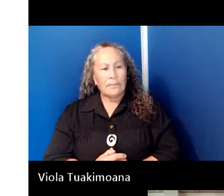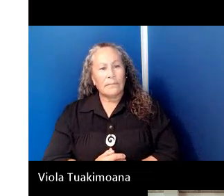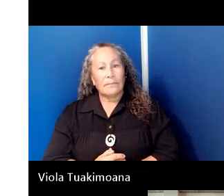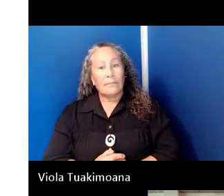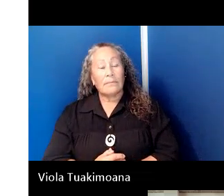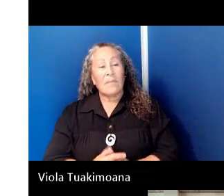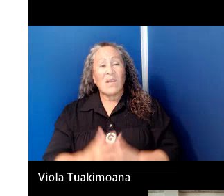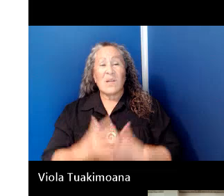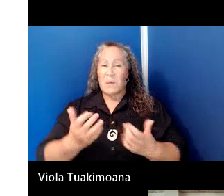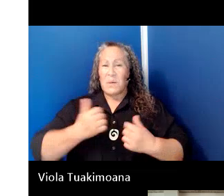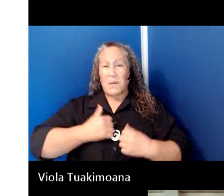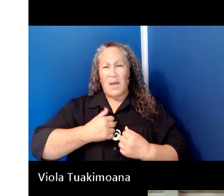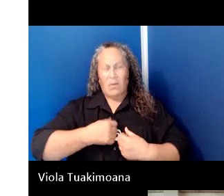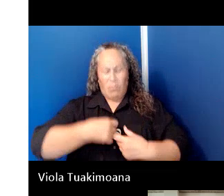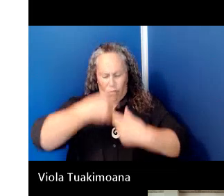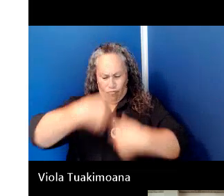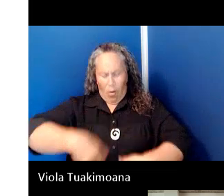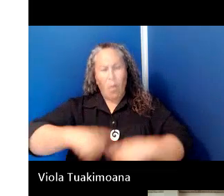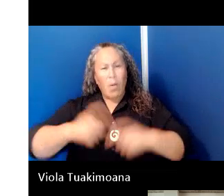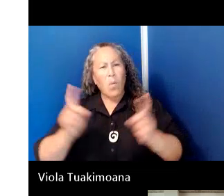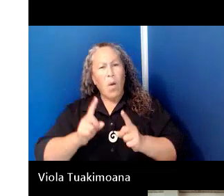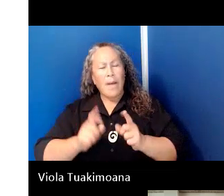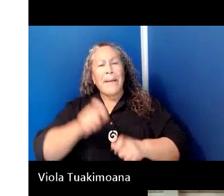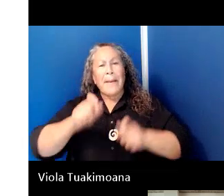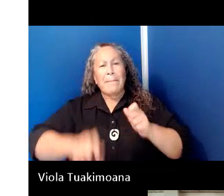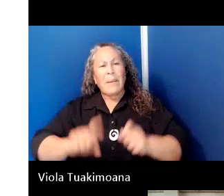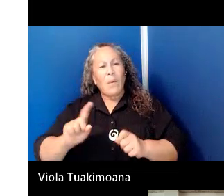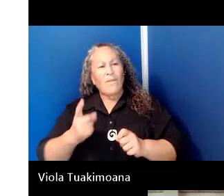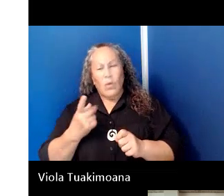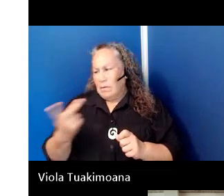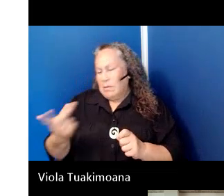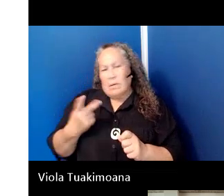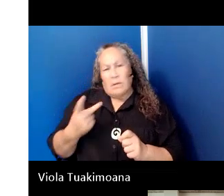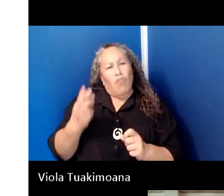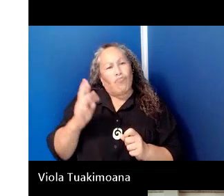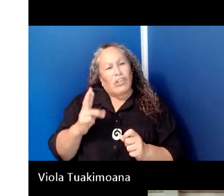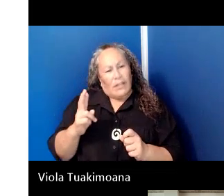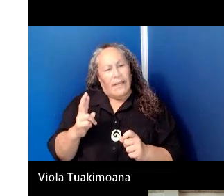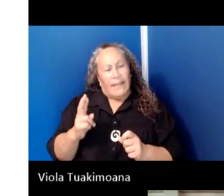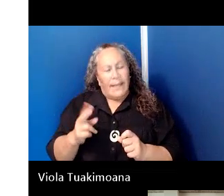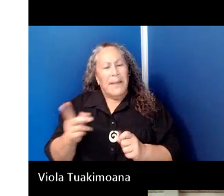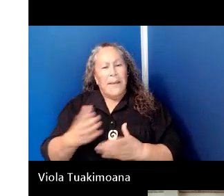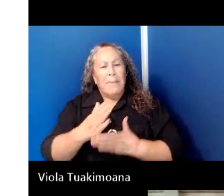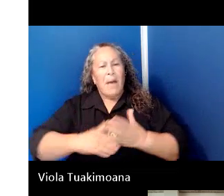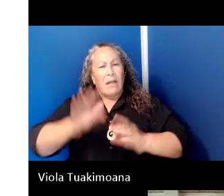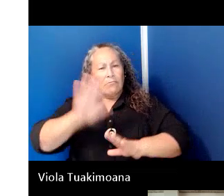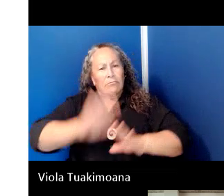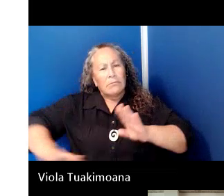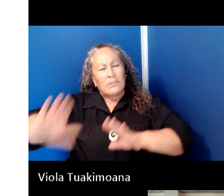Our role, Richard and I are part of the regional management team at People First,